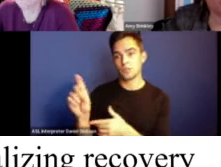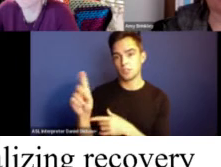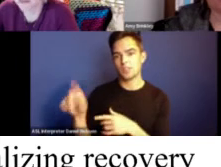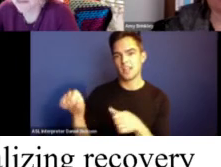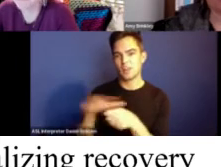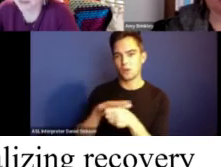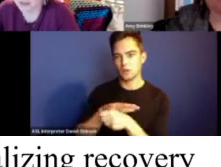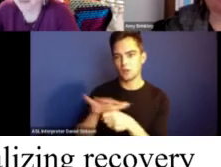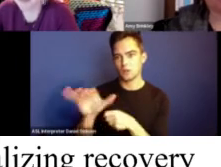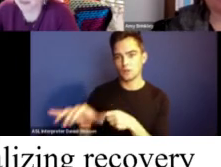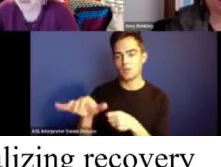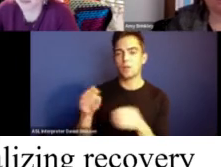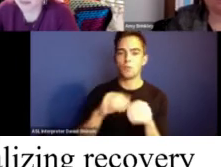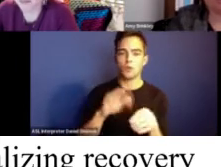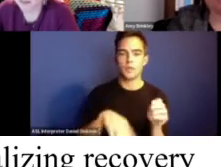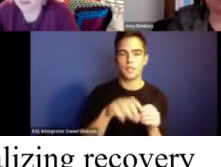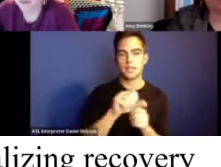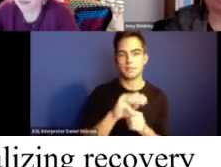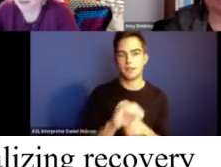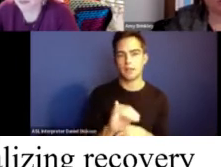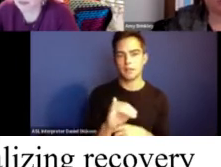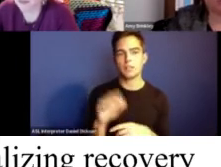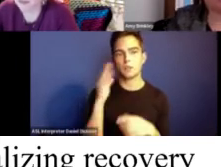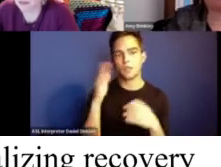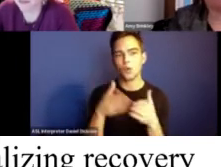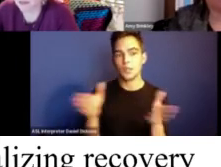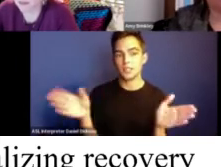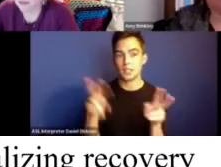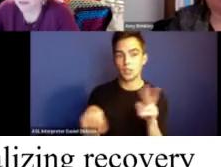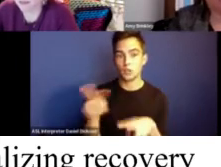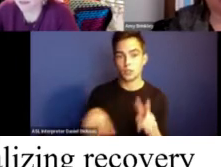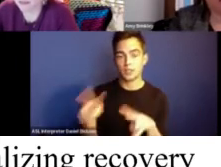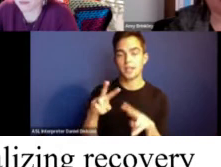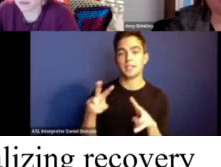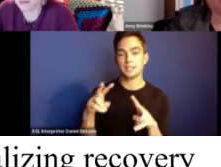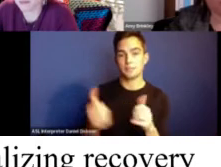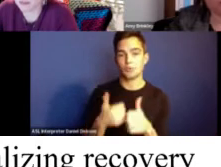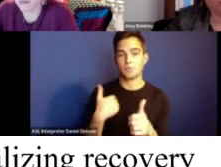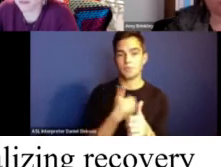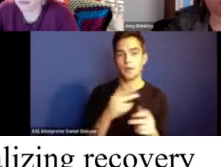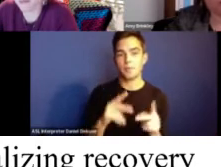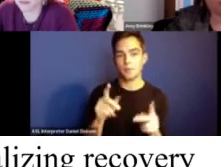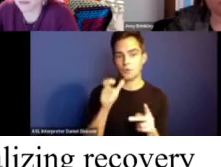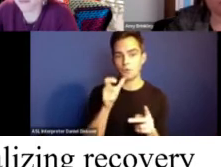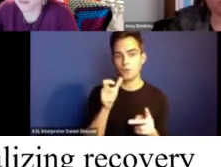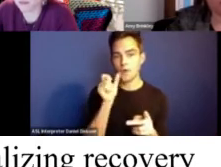more so than the mental health. So we know holistically just looking at the members that mostly we have people with addiction, lived experience or